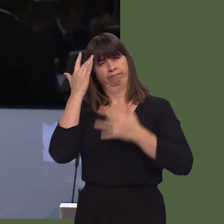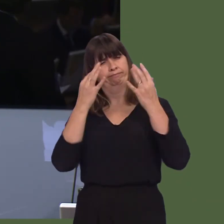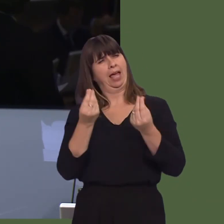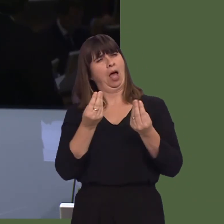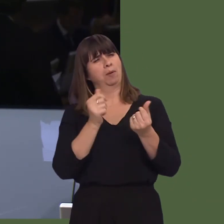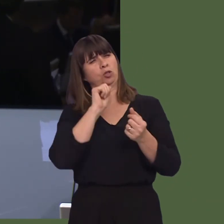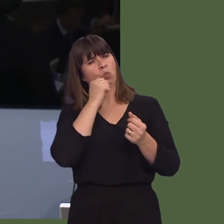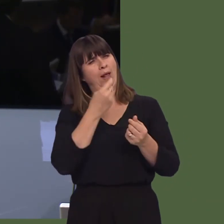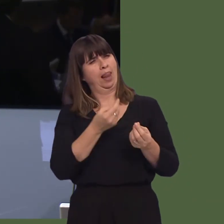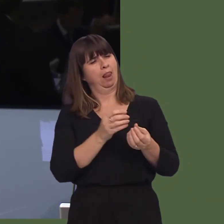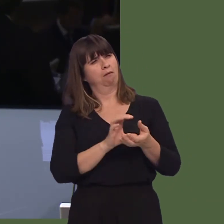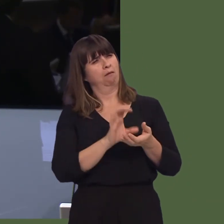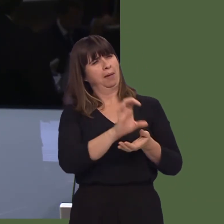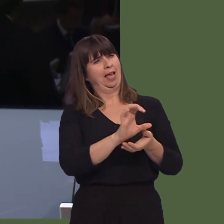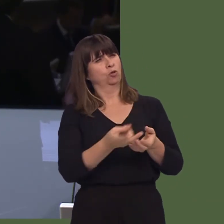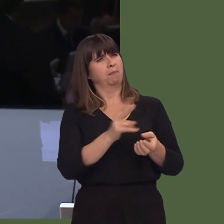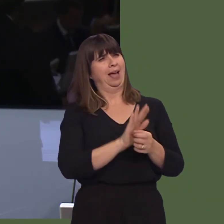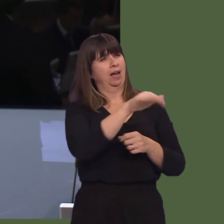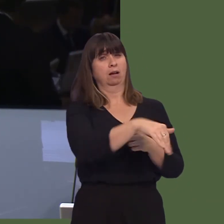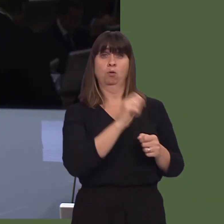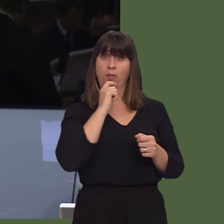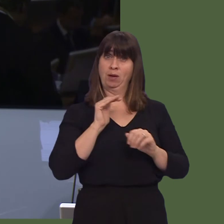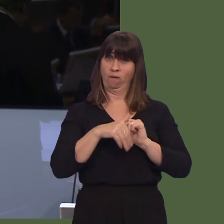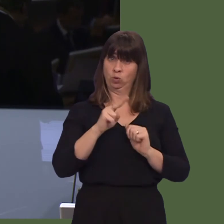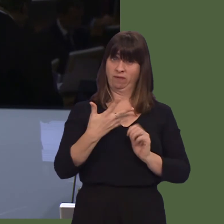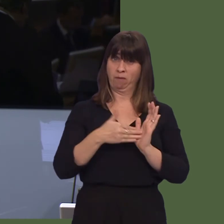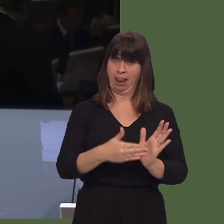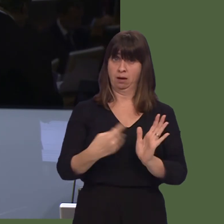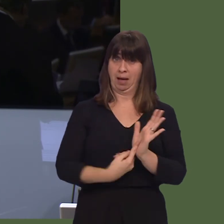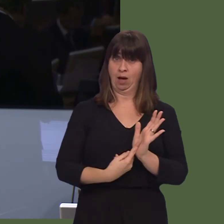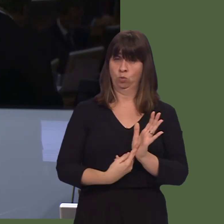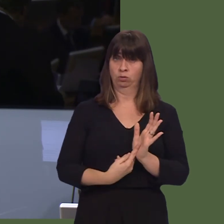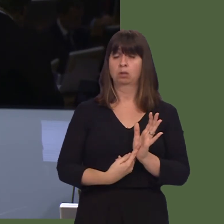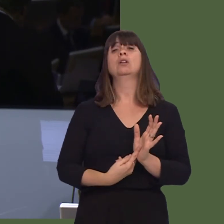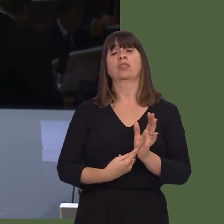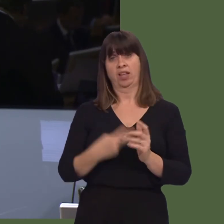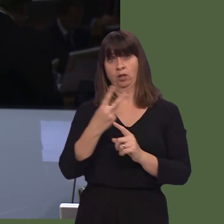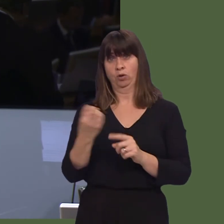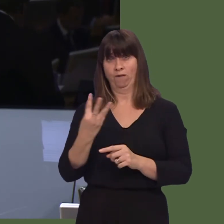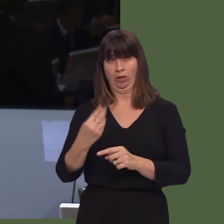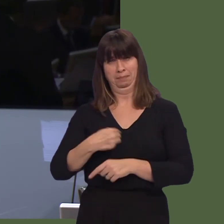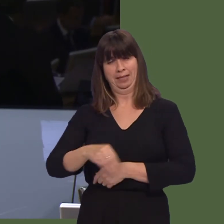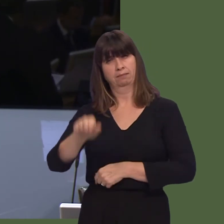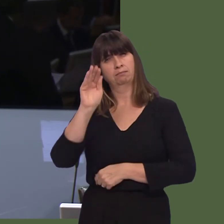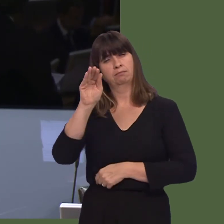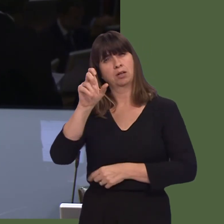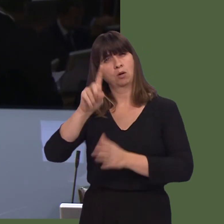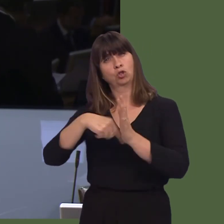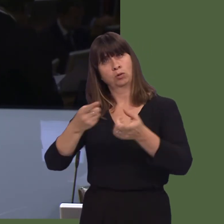at more than £25 million. In consequence, in December 2014, I asked the First Minister to consider supporting